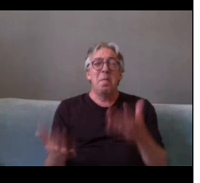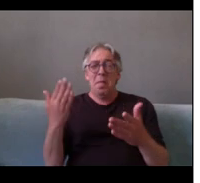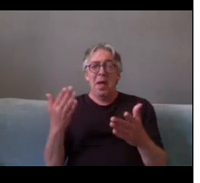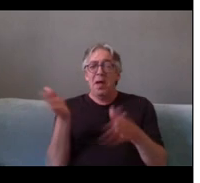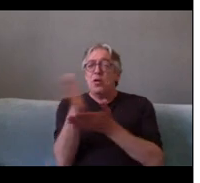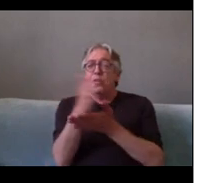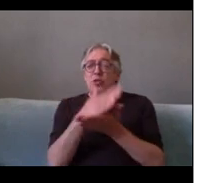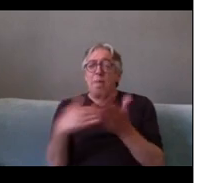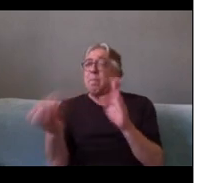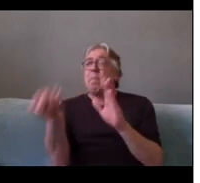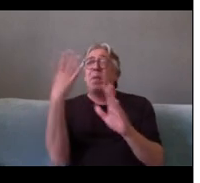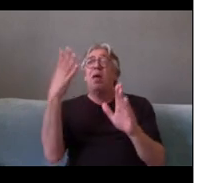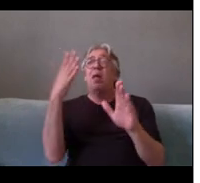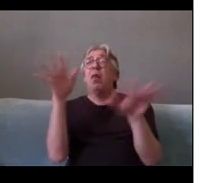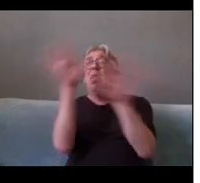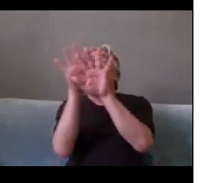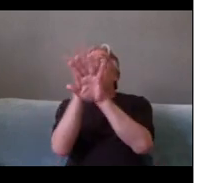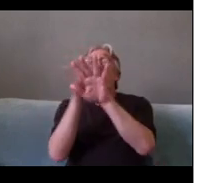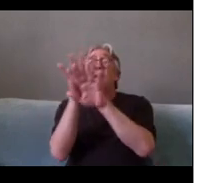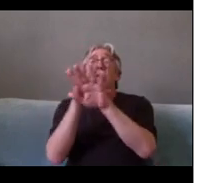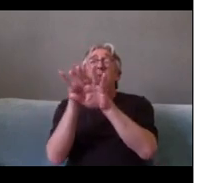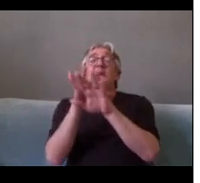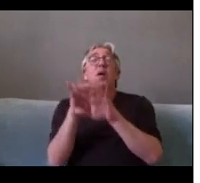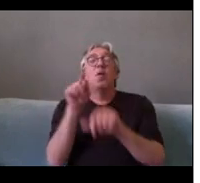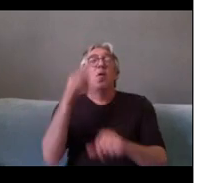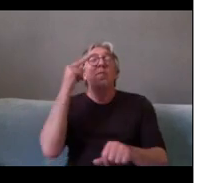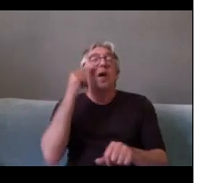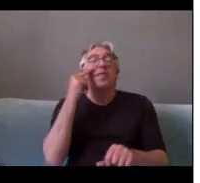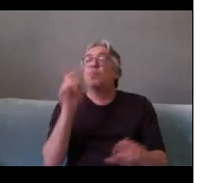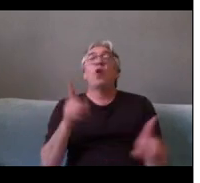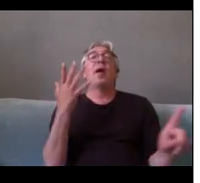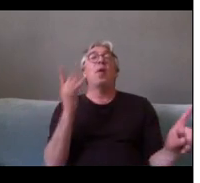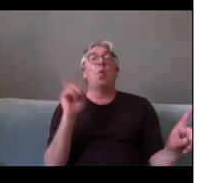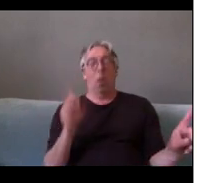There will be alternative text for those who prefer that.